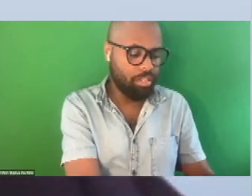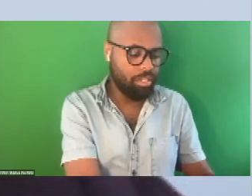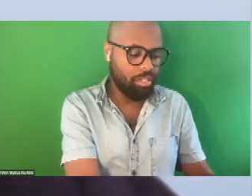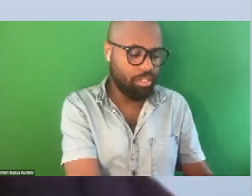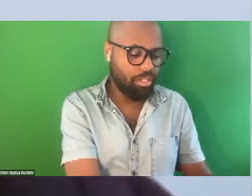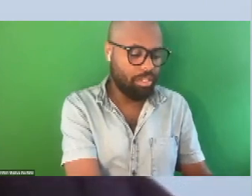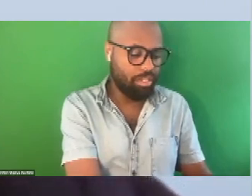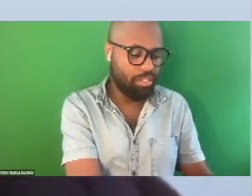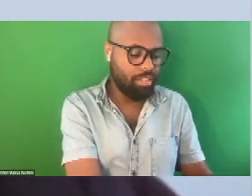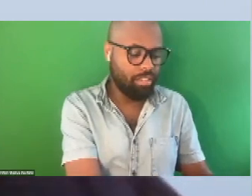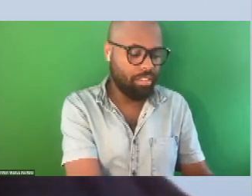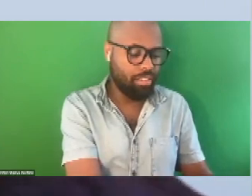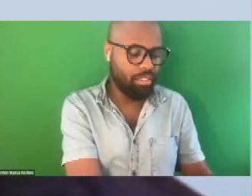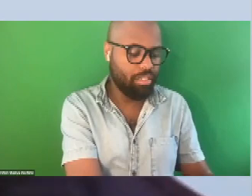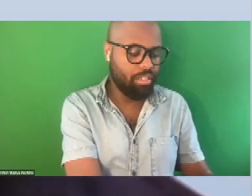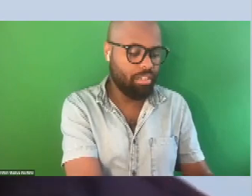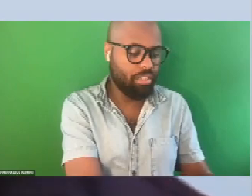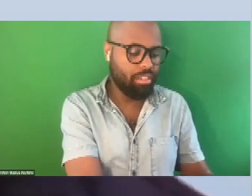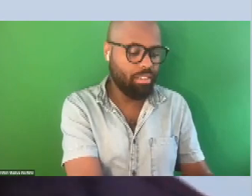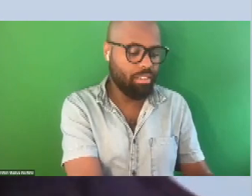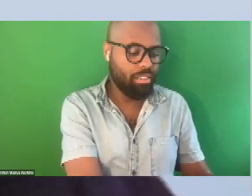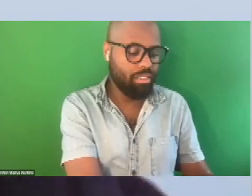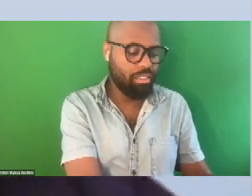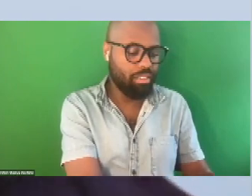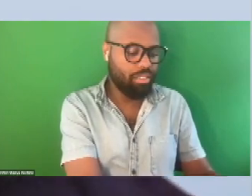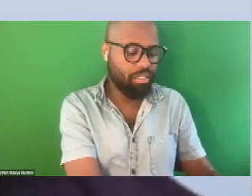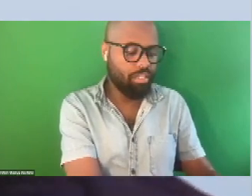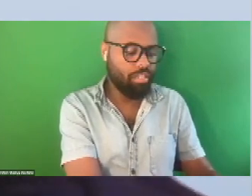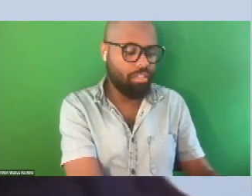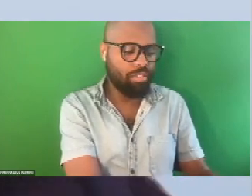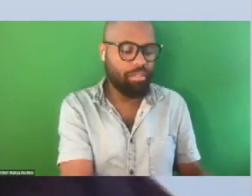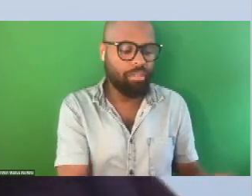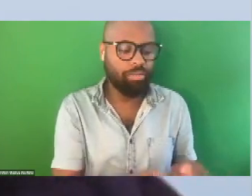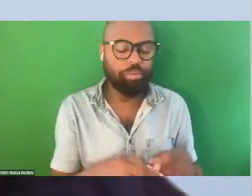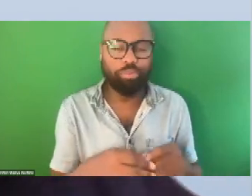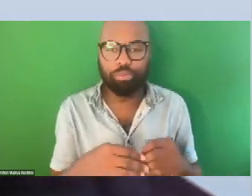I'm thinking back again to that. You know, things you're excited about in the next five years.